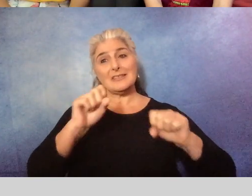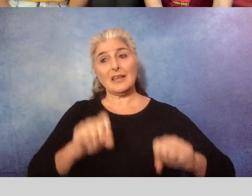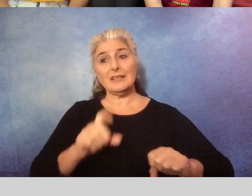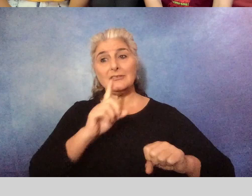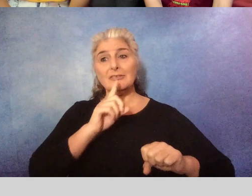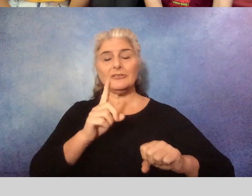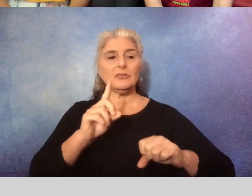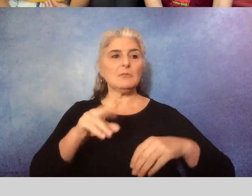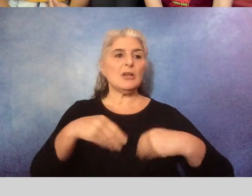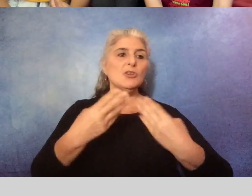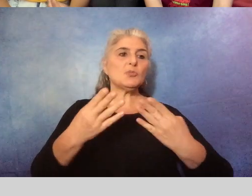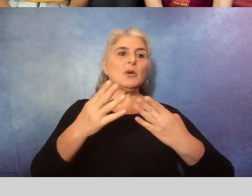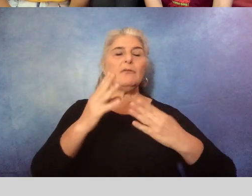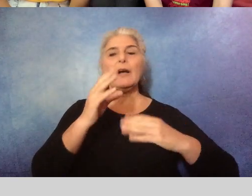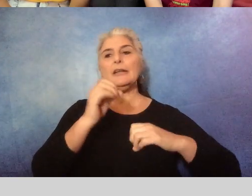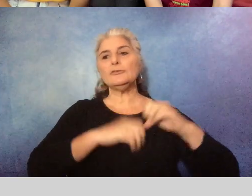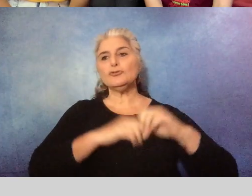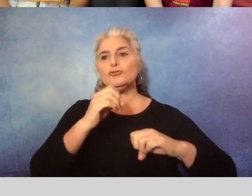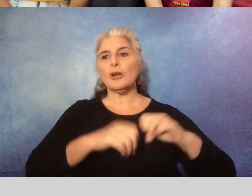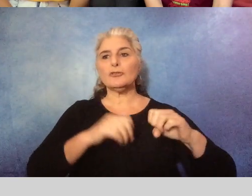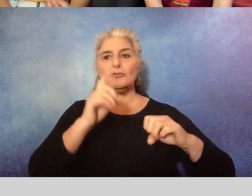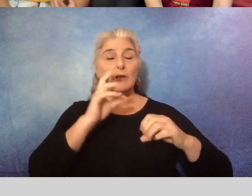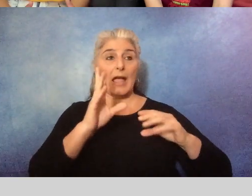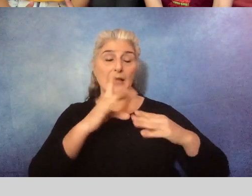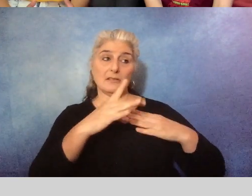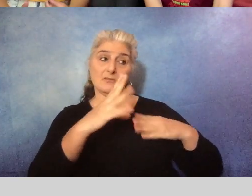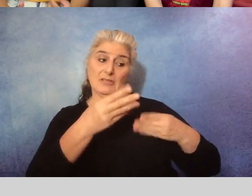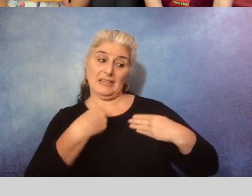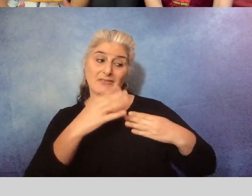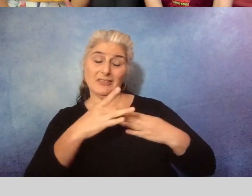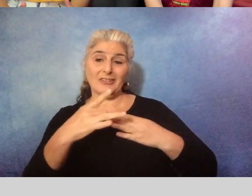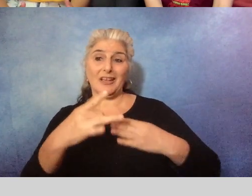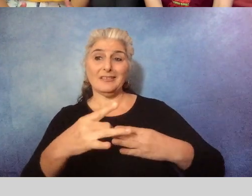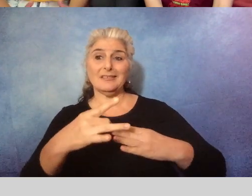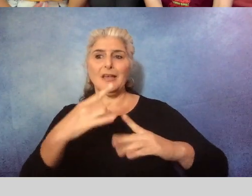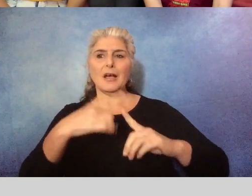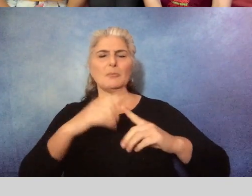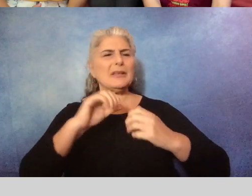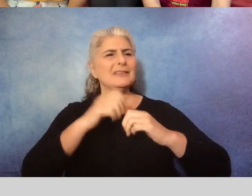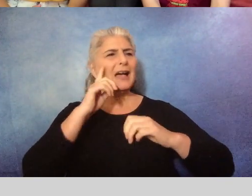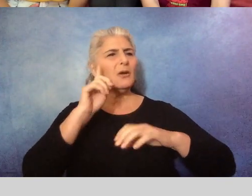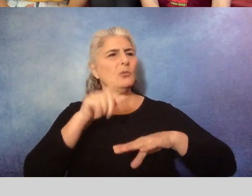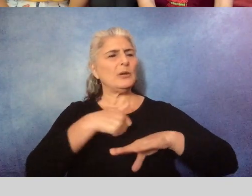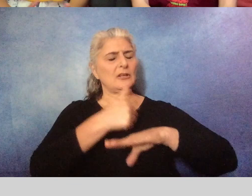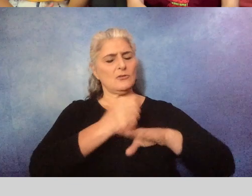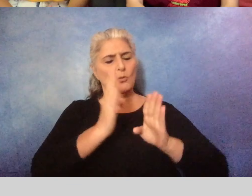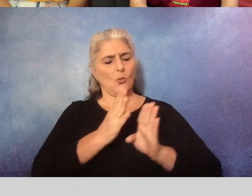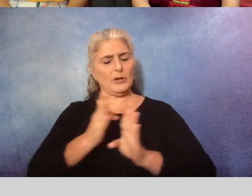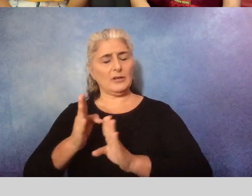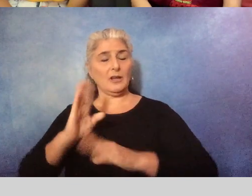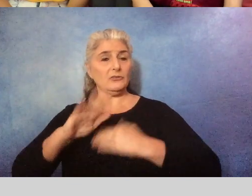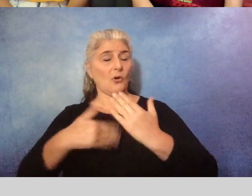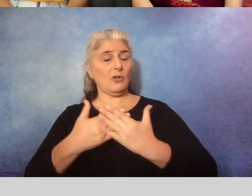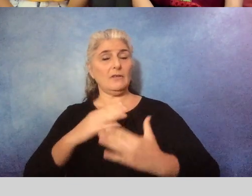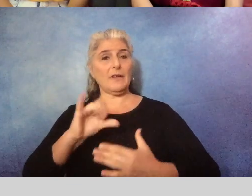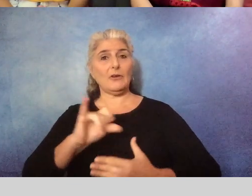and structure our file system and the organization of our style sheets,